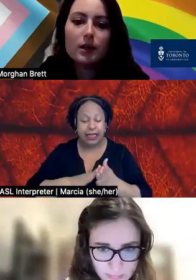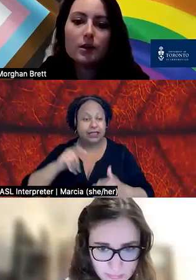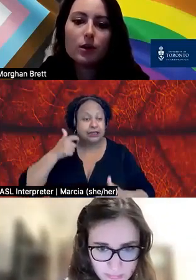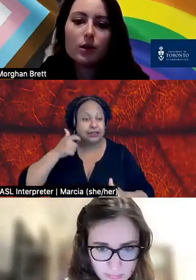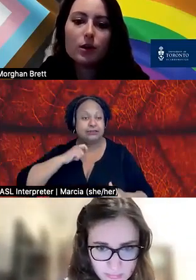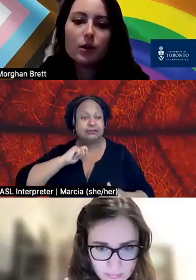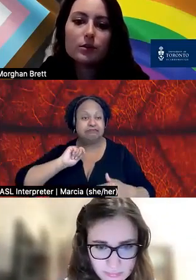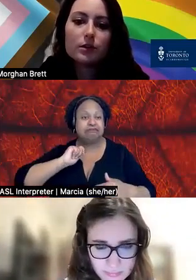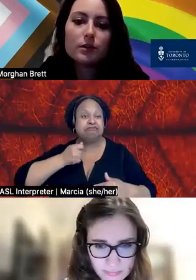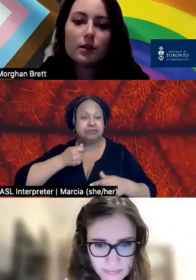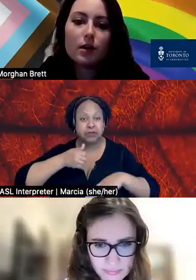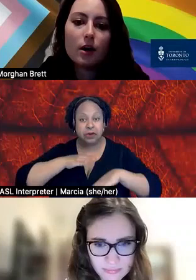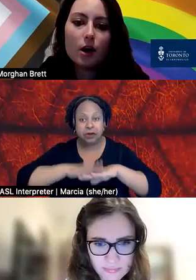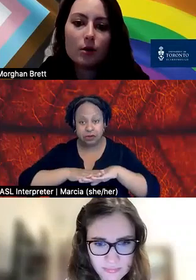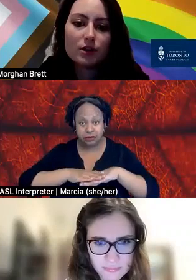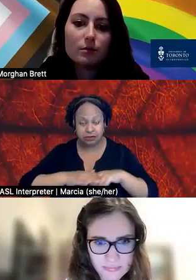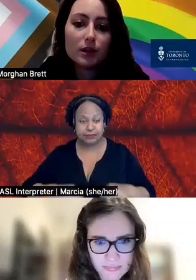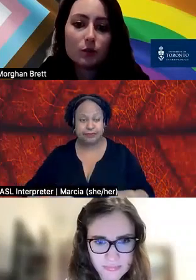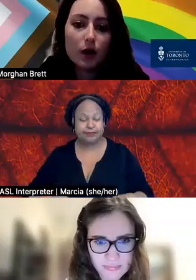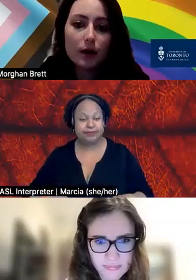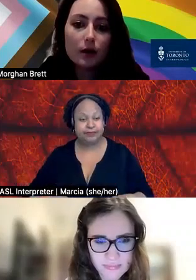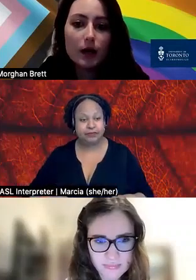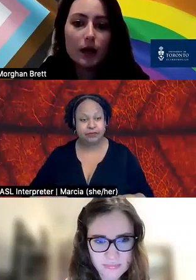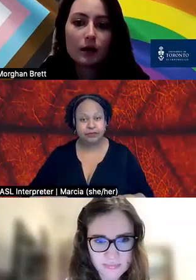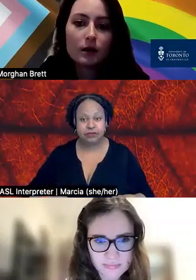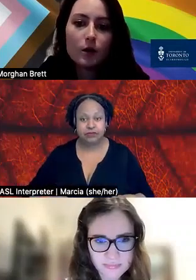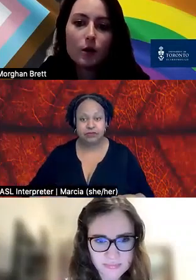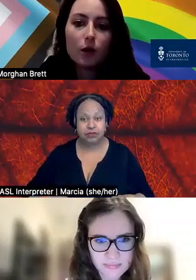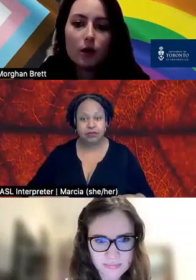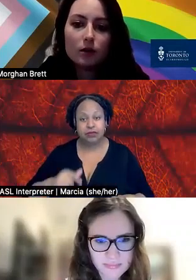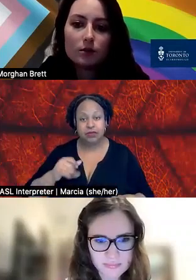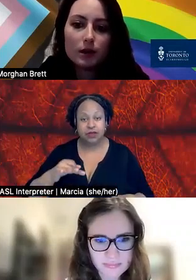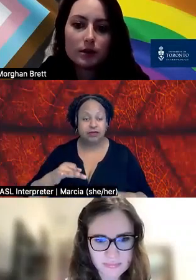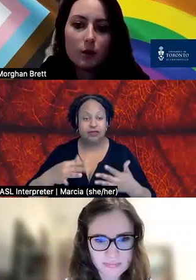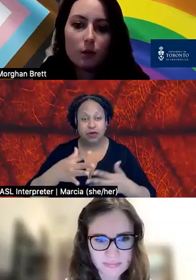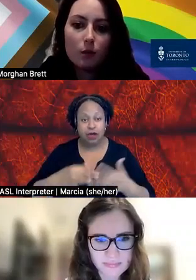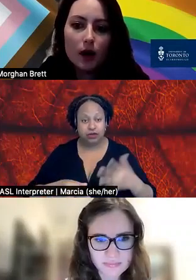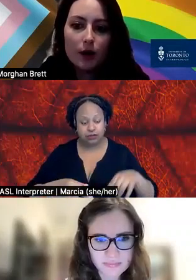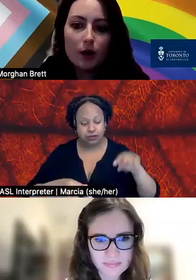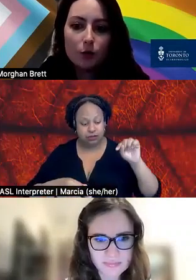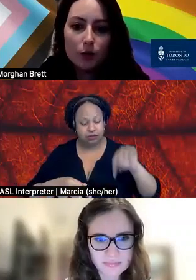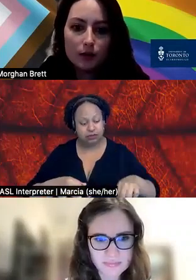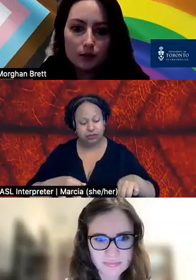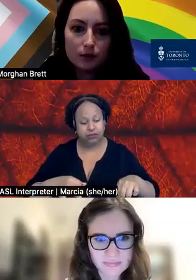Keyboard users option plus Y on Mac or Alt plus Y on Windows.